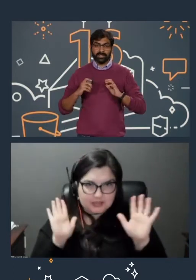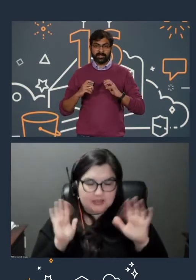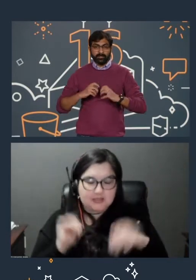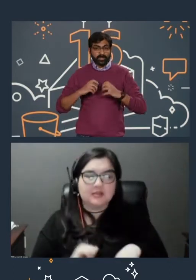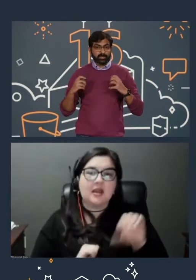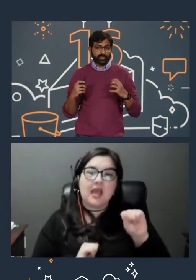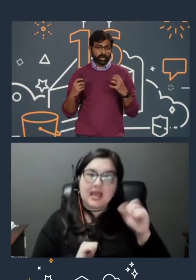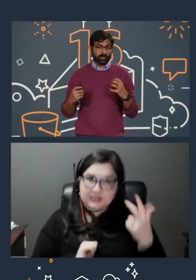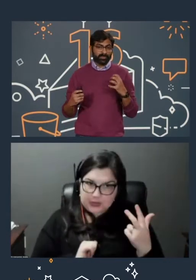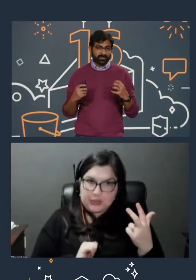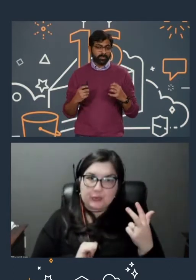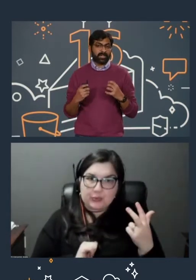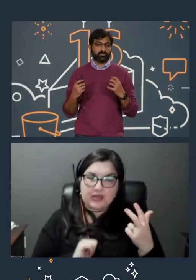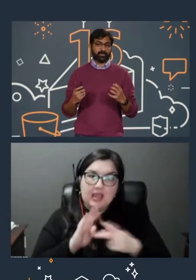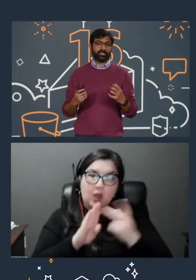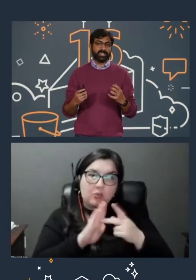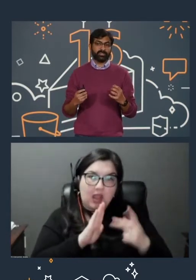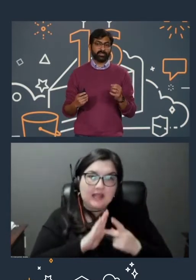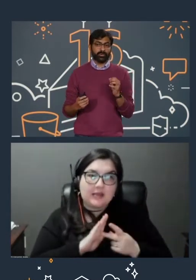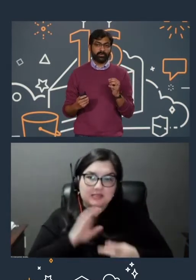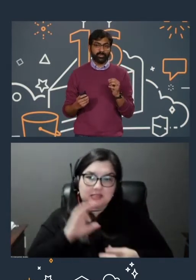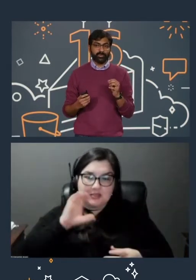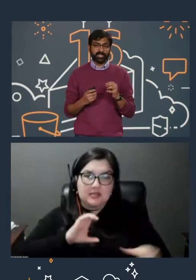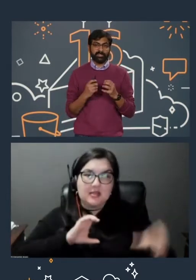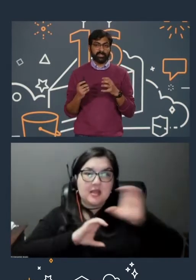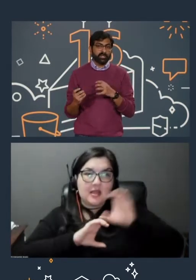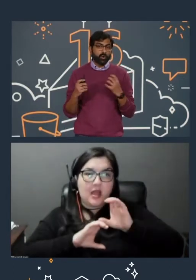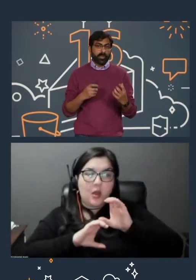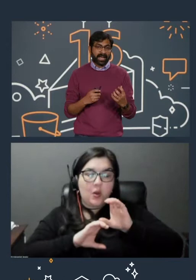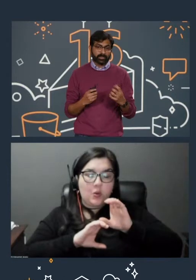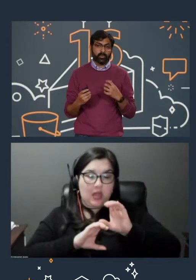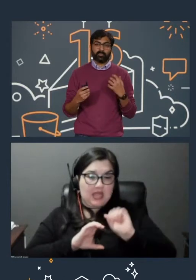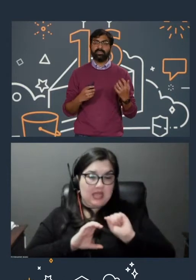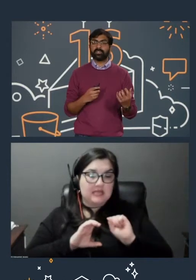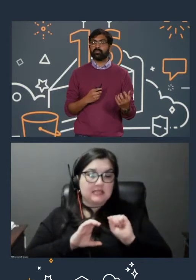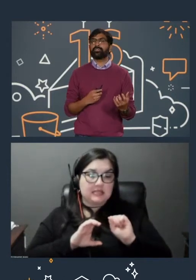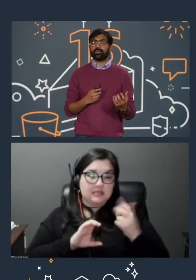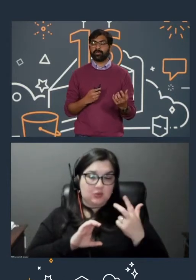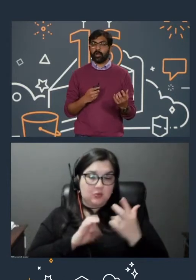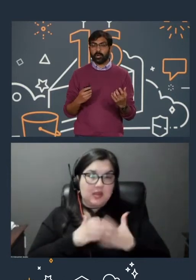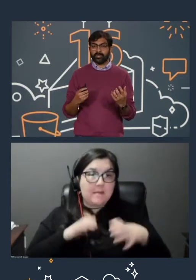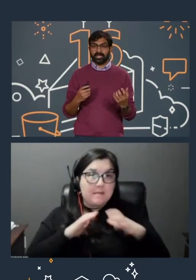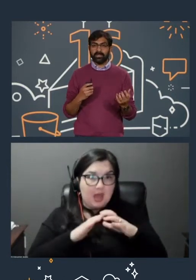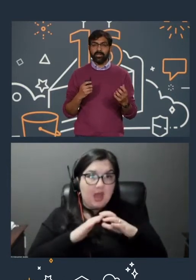it's built on top of S3 bucket versioning. So you can go back to a previous version of your object,